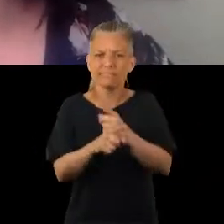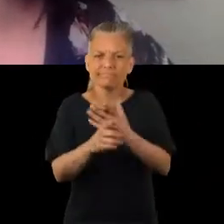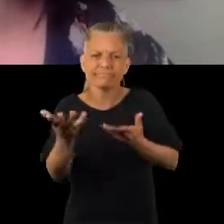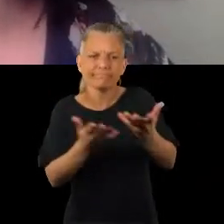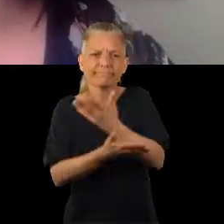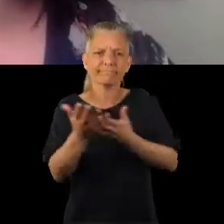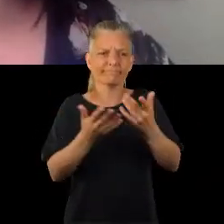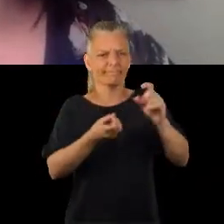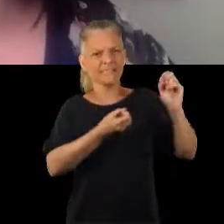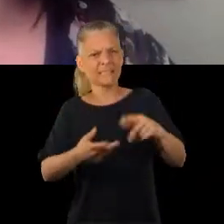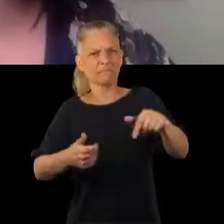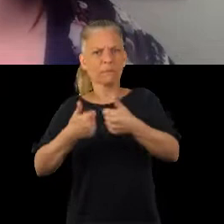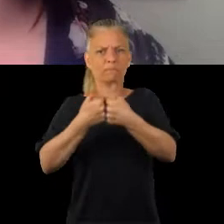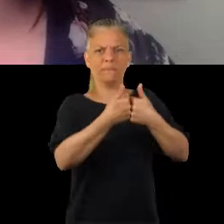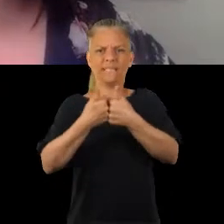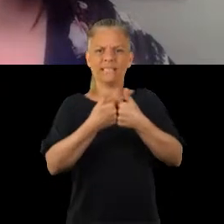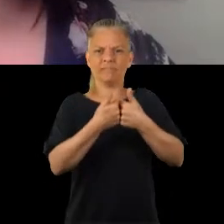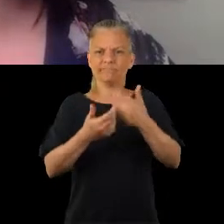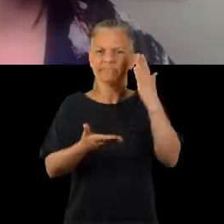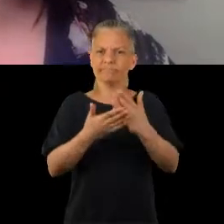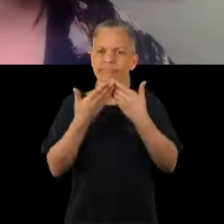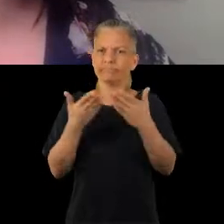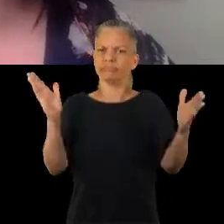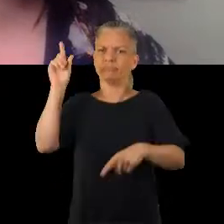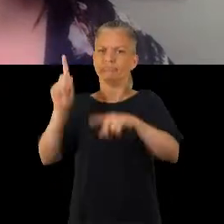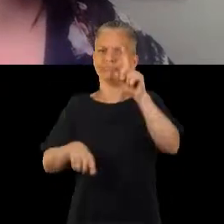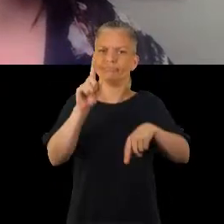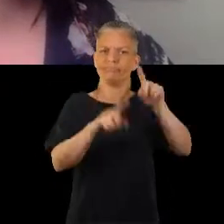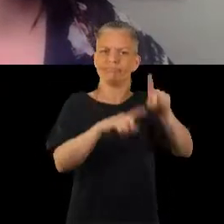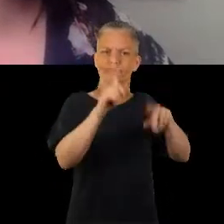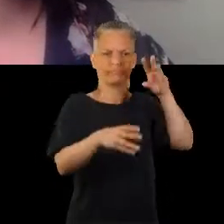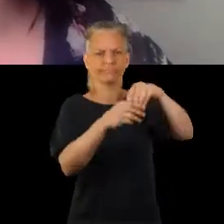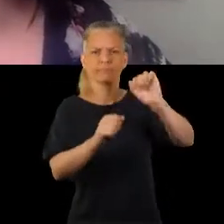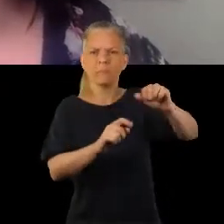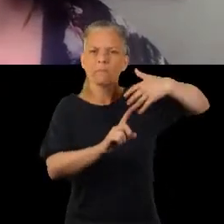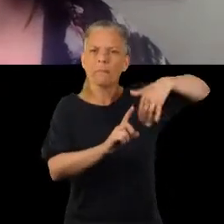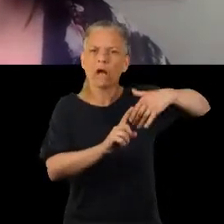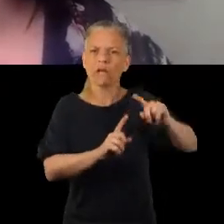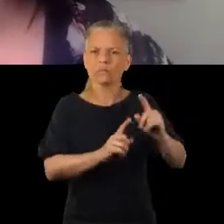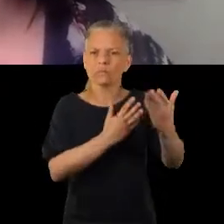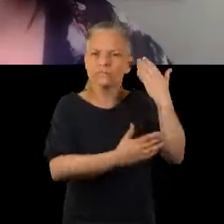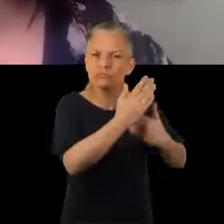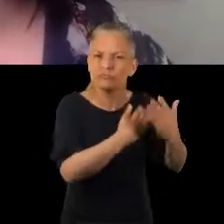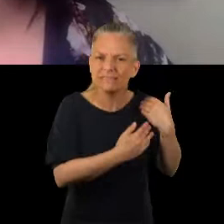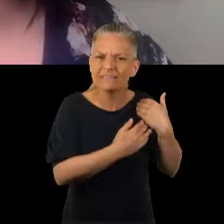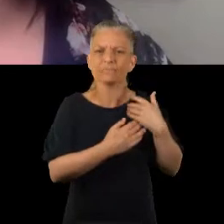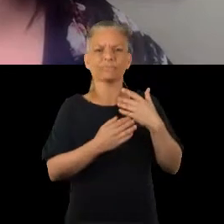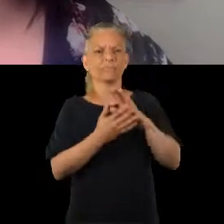Now many of the people listening will be interested in developing peer roles. What